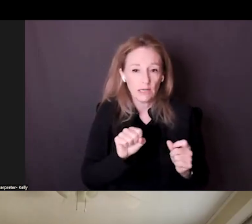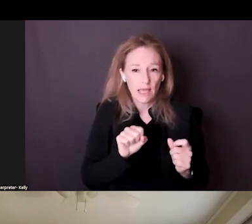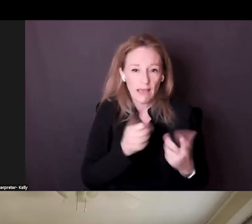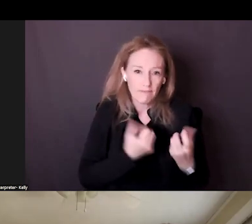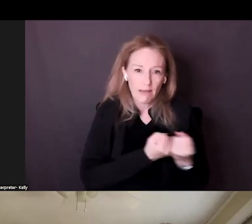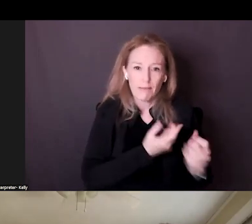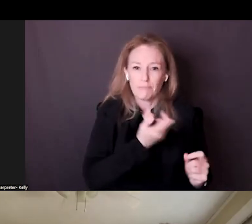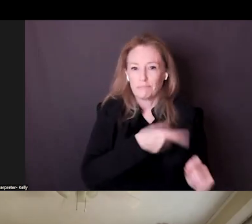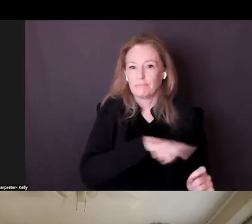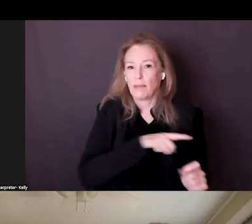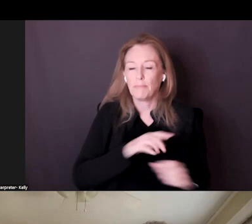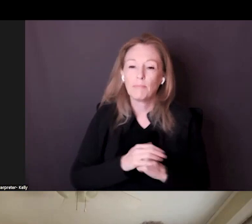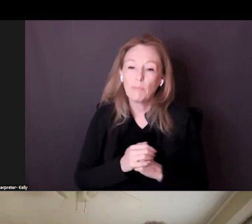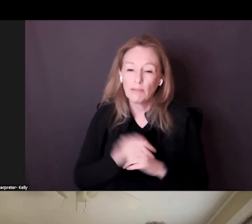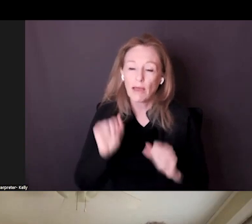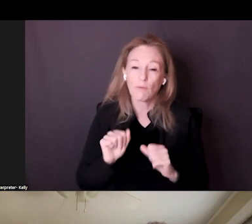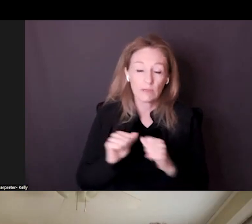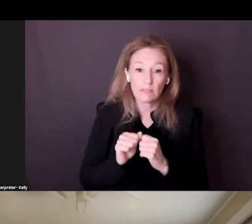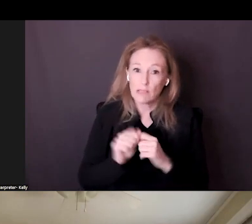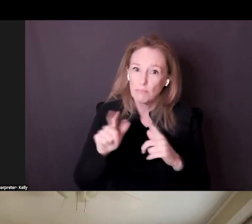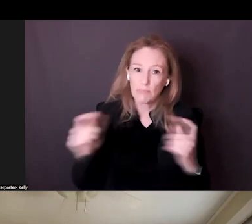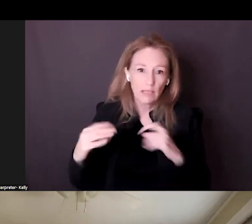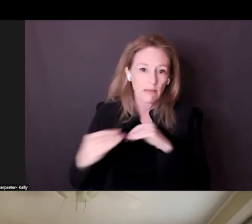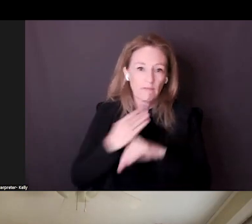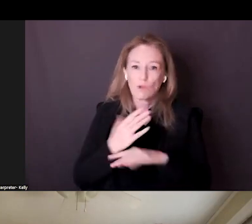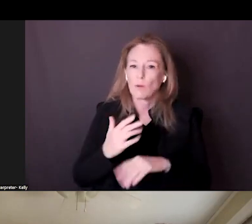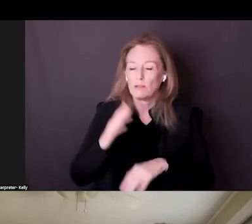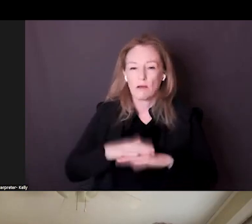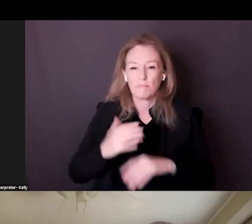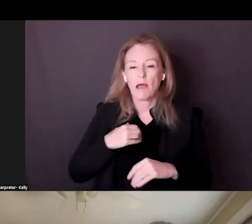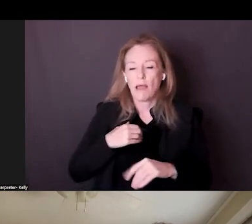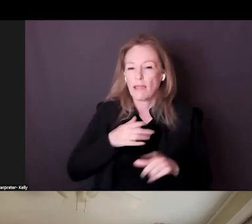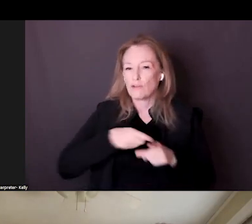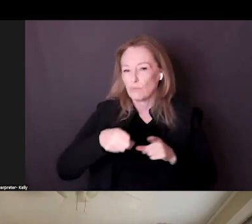A HUGE INFLUENCE ON MY CAREER, OBVIOUSLY. HUMANIZING FOLKS THAT